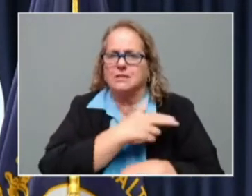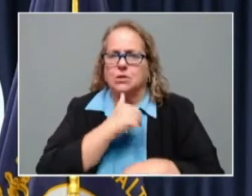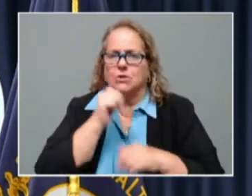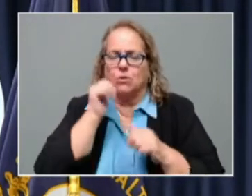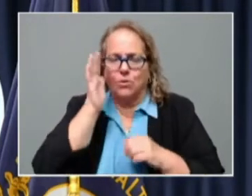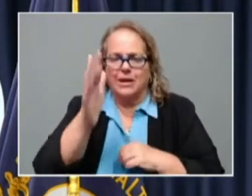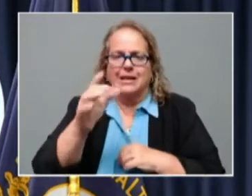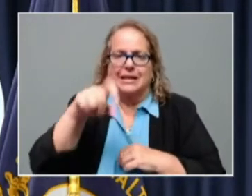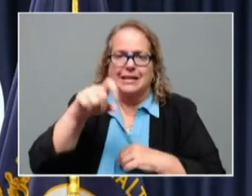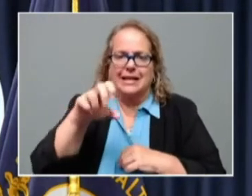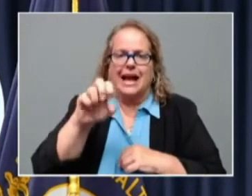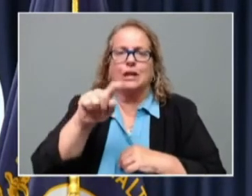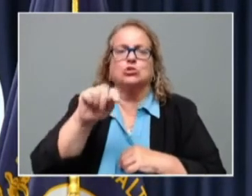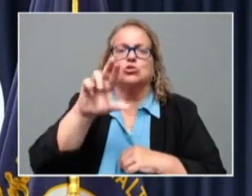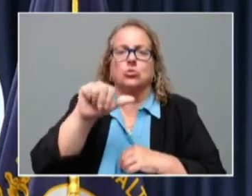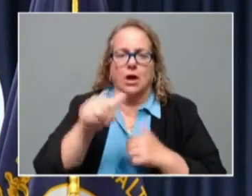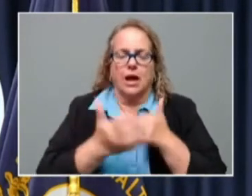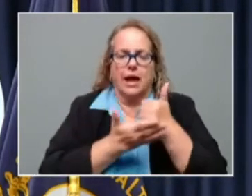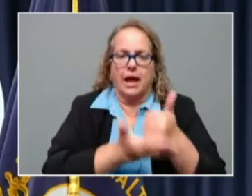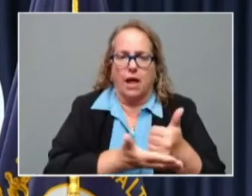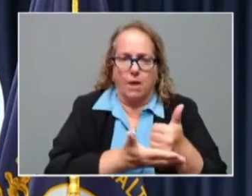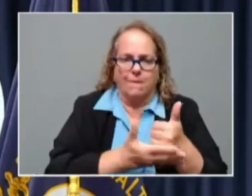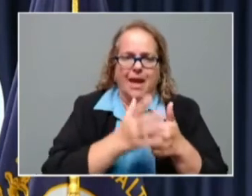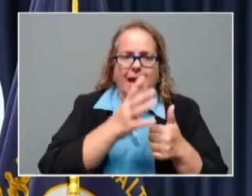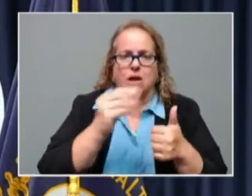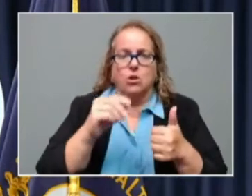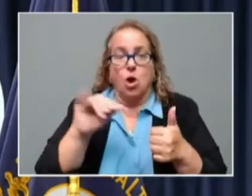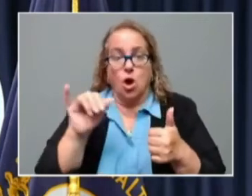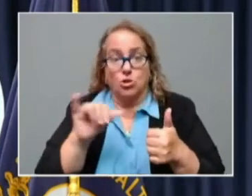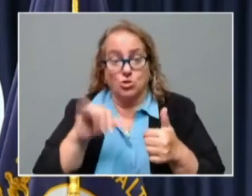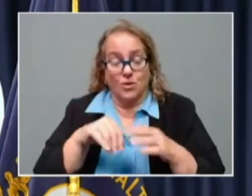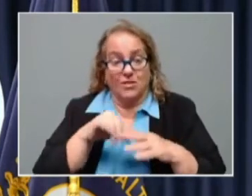assistance? And also in the interviews I've done recently, there's been a huge